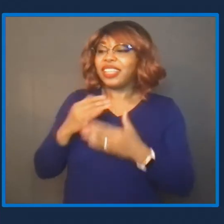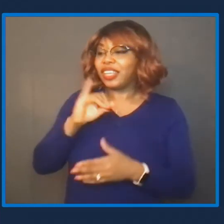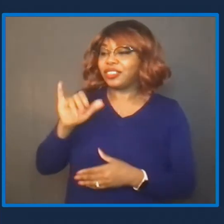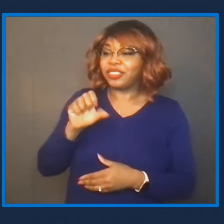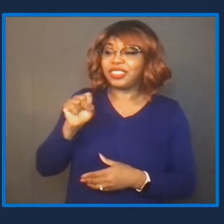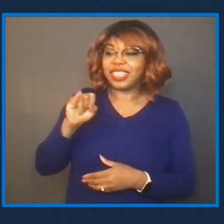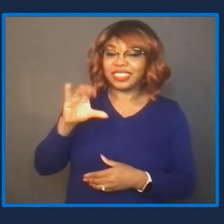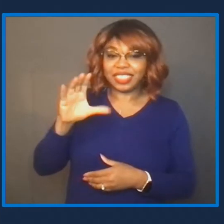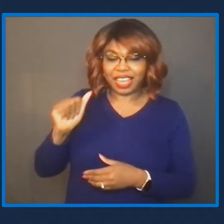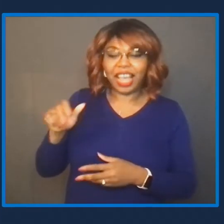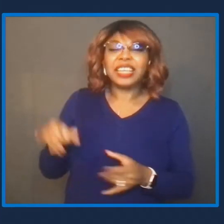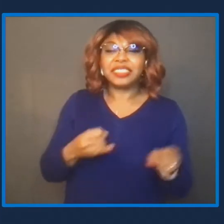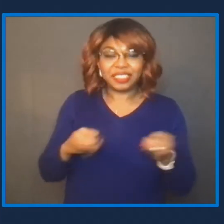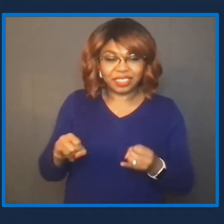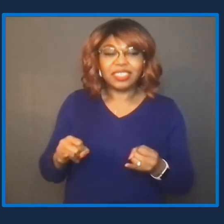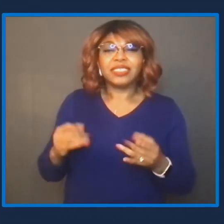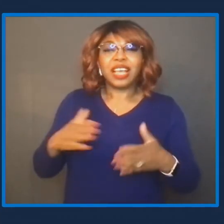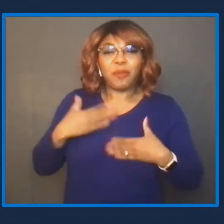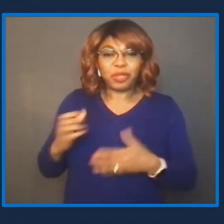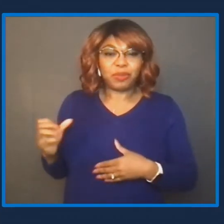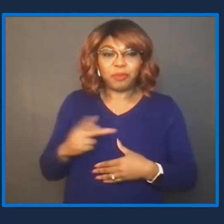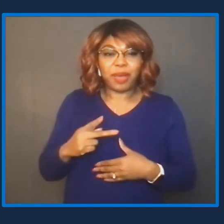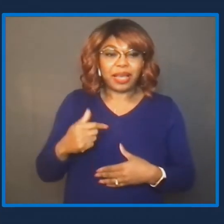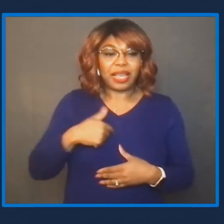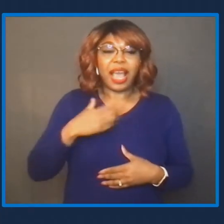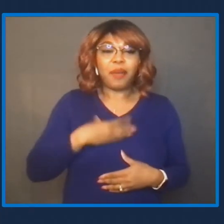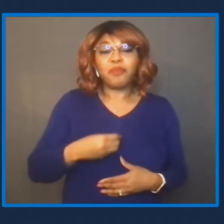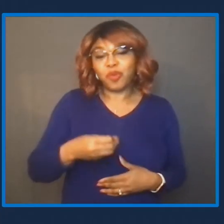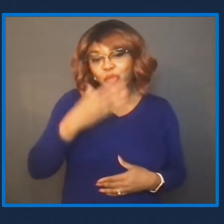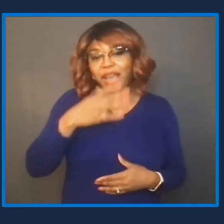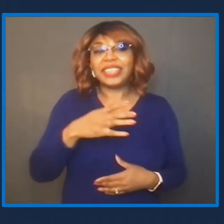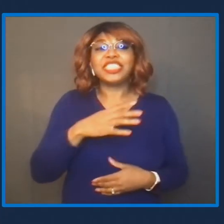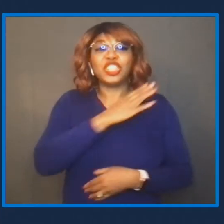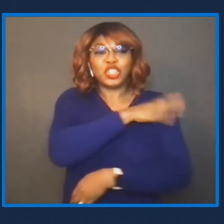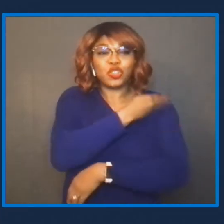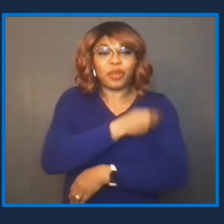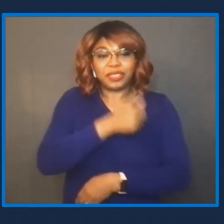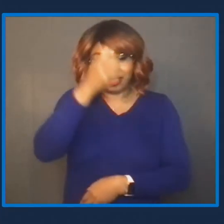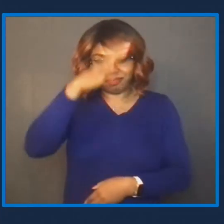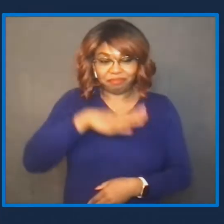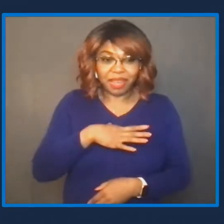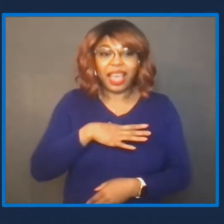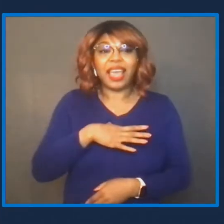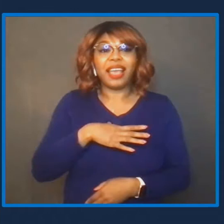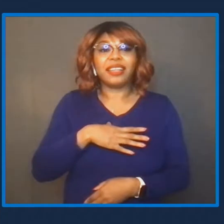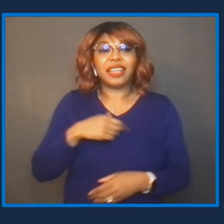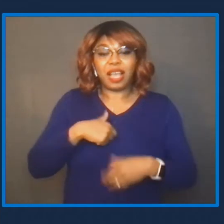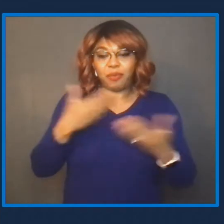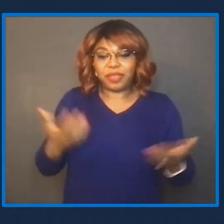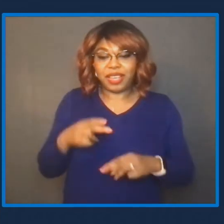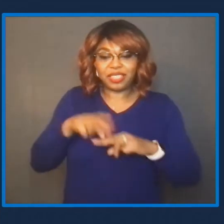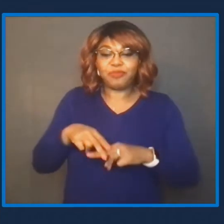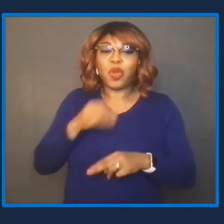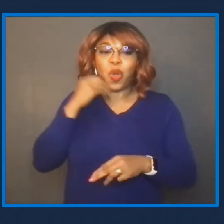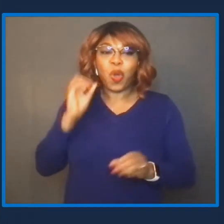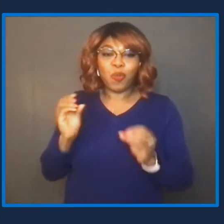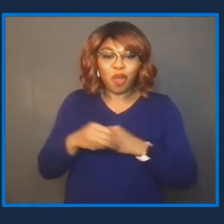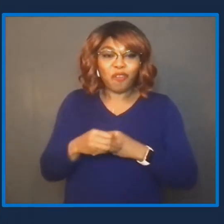So I am a white Scottish male, and I am sitting here in my home office. I'm wearing a gray t-shirt.